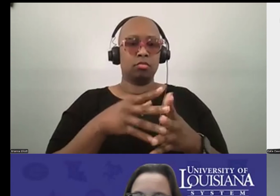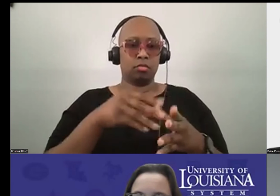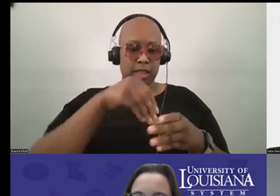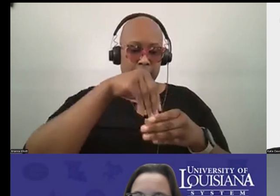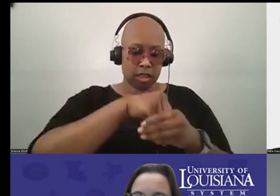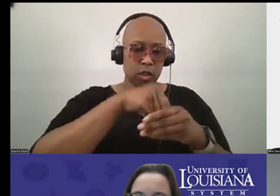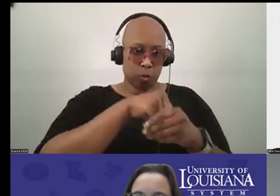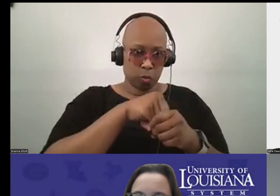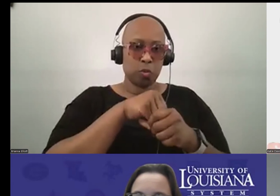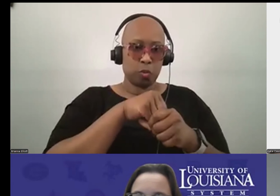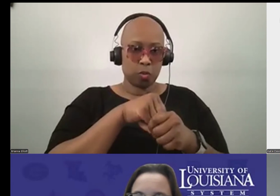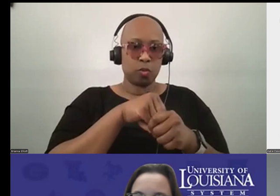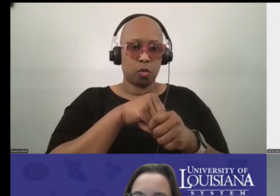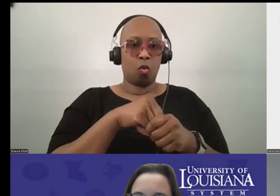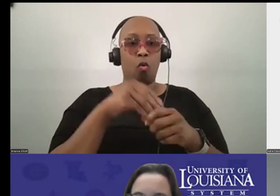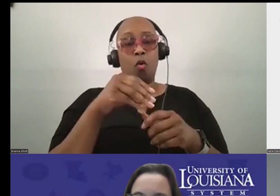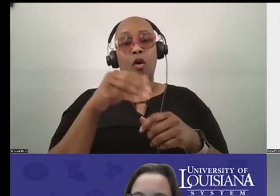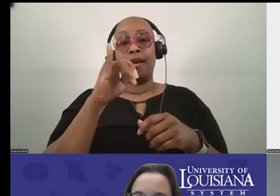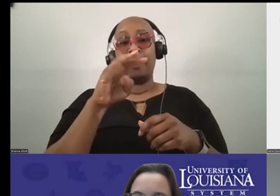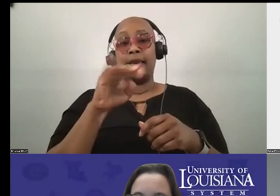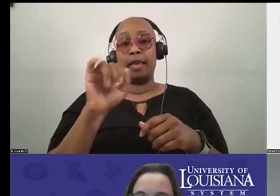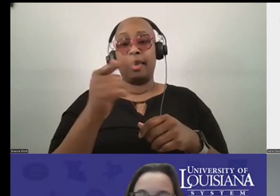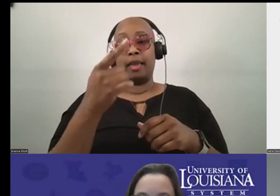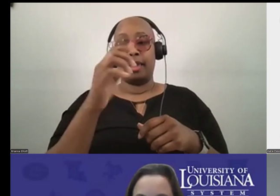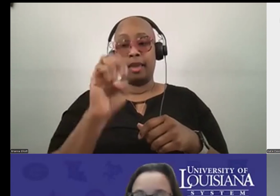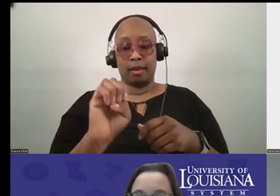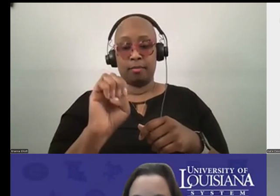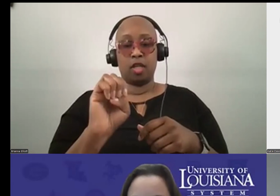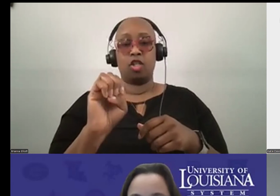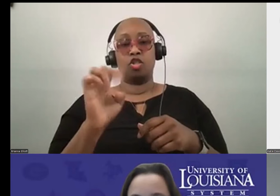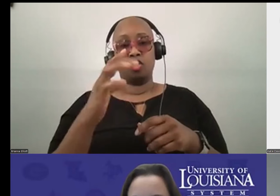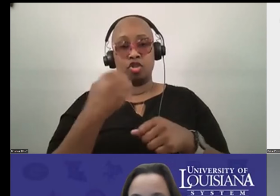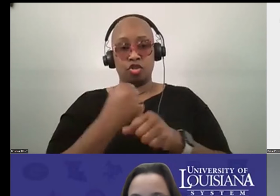image creator. We're going to be going over media next time a little bit more. We're also really